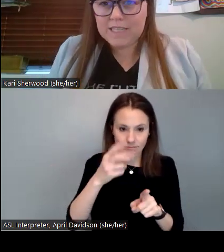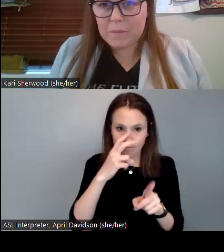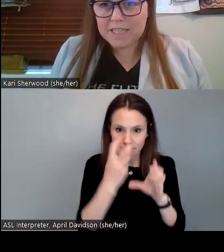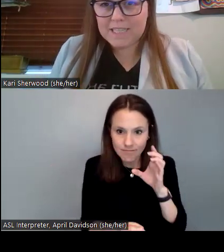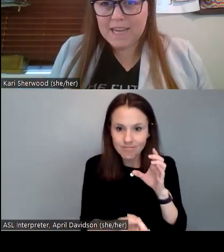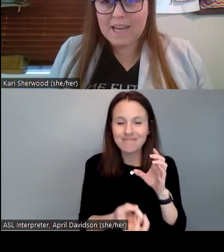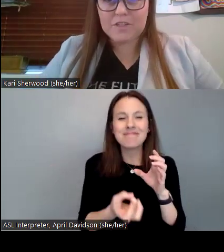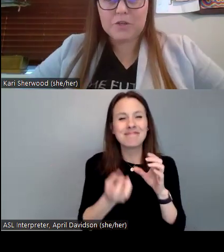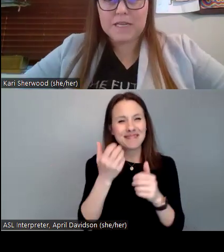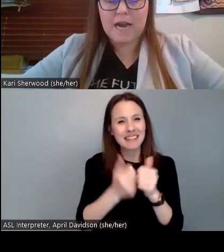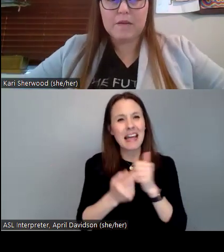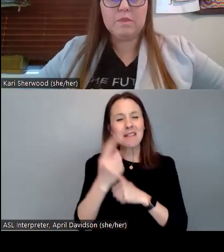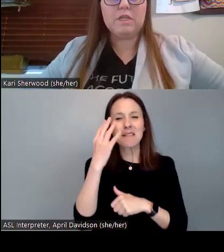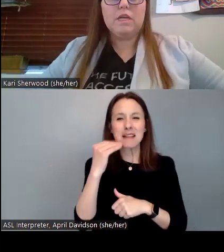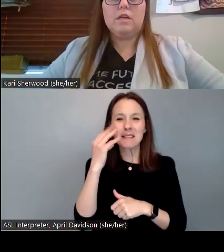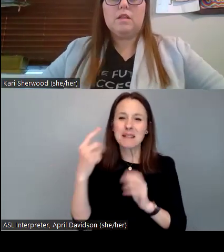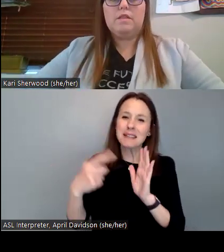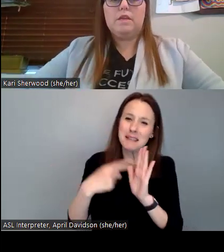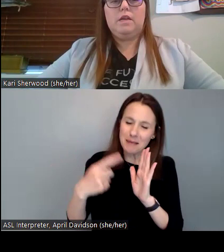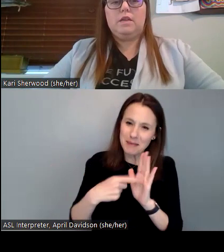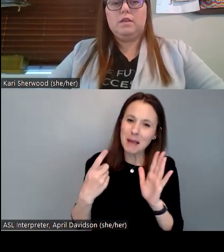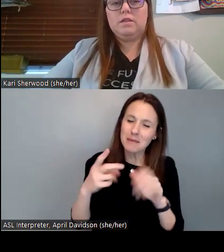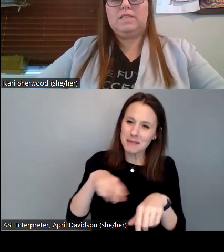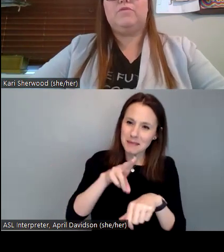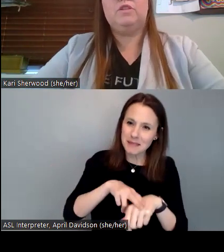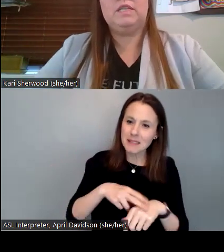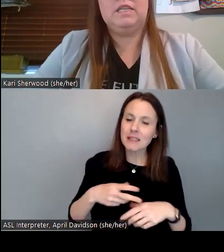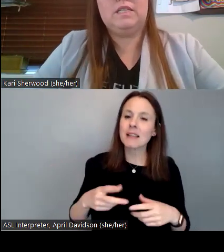to some extent at certain times. The difference is